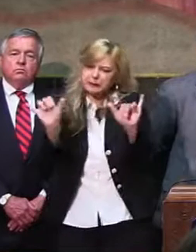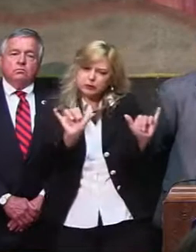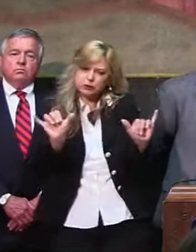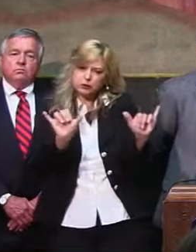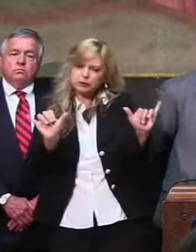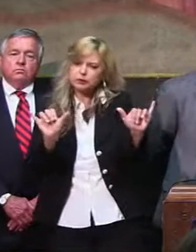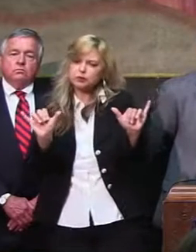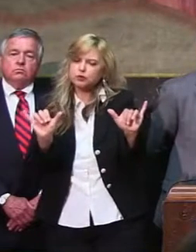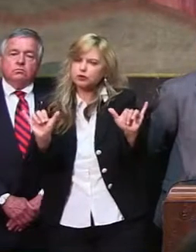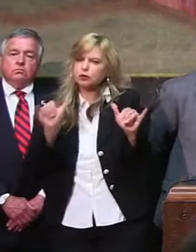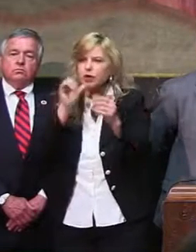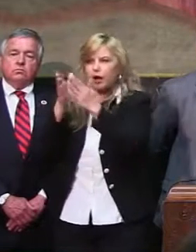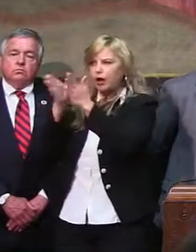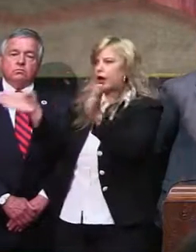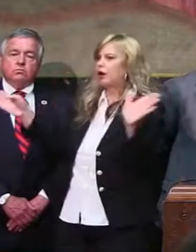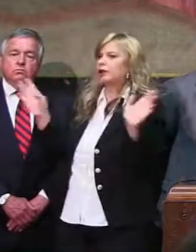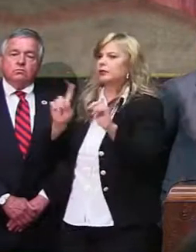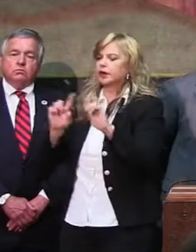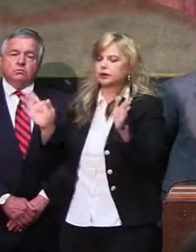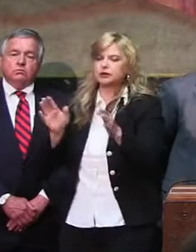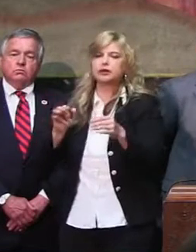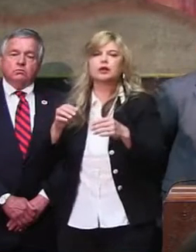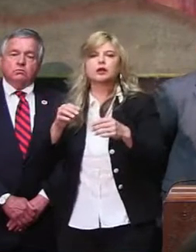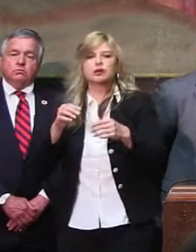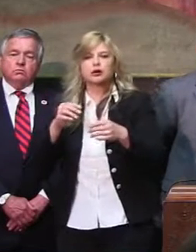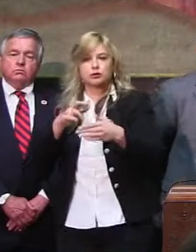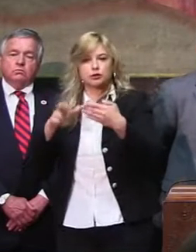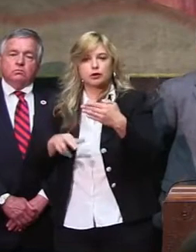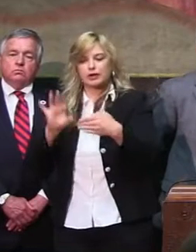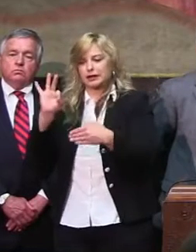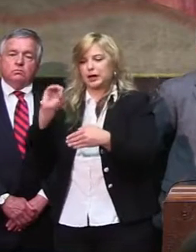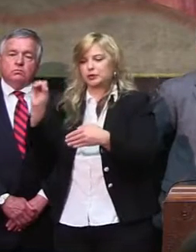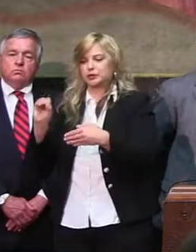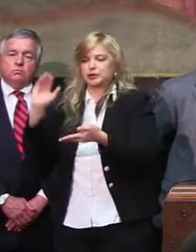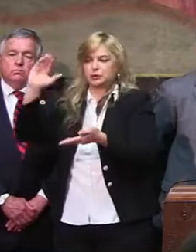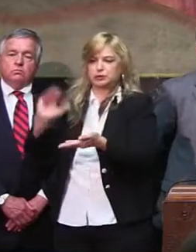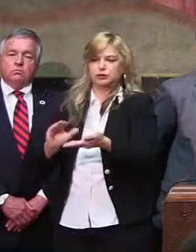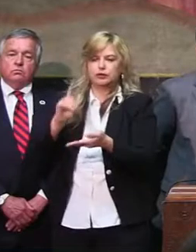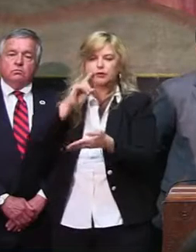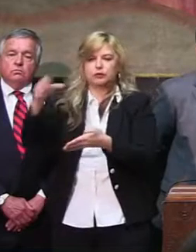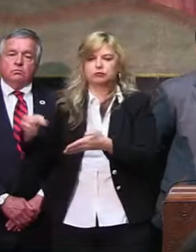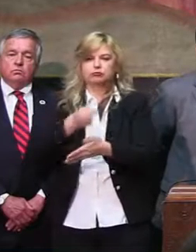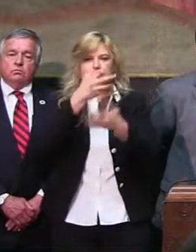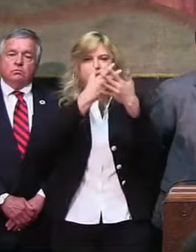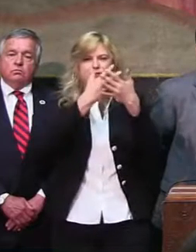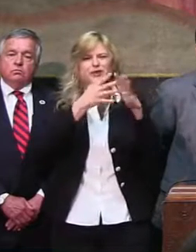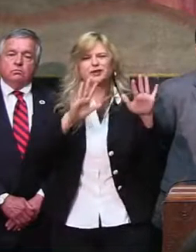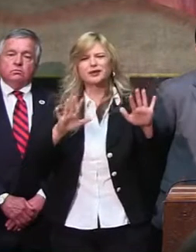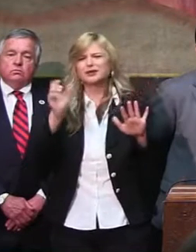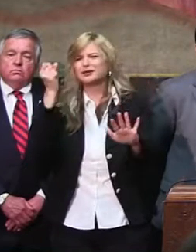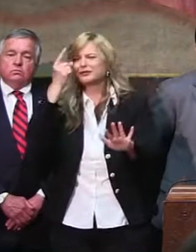been a 9% reduction in our incarceration rate. Being number one in the world incarceration rate is not something